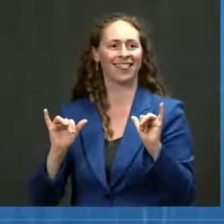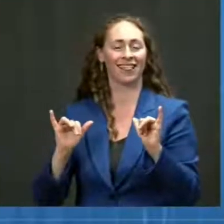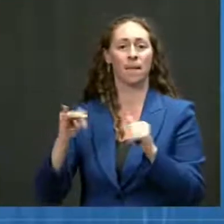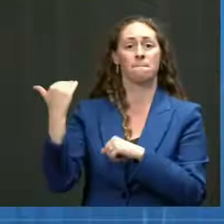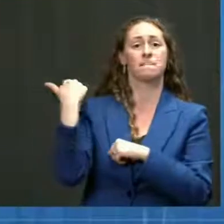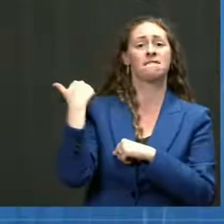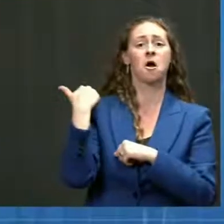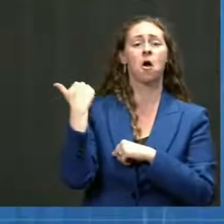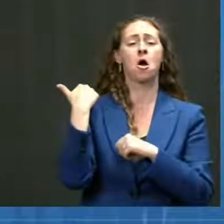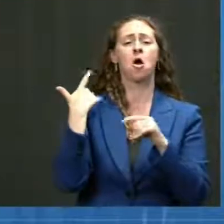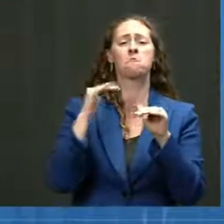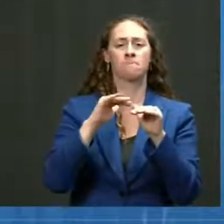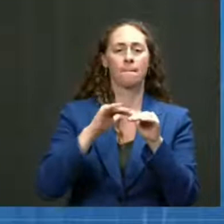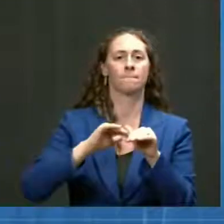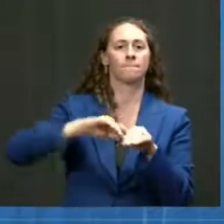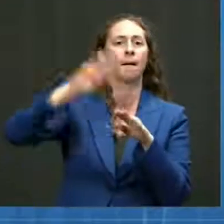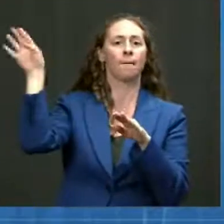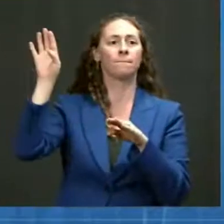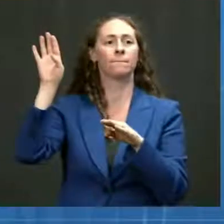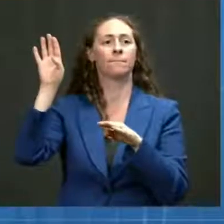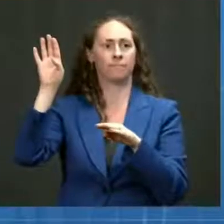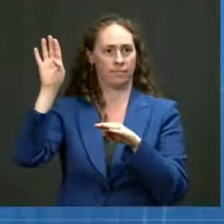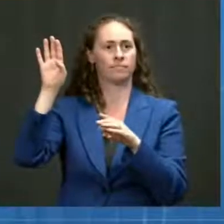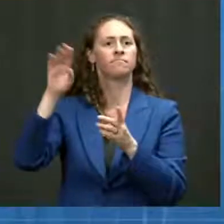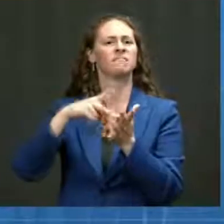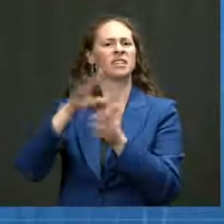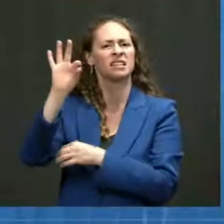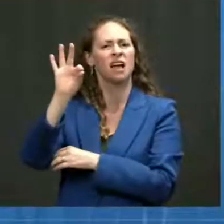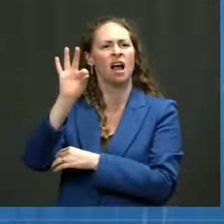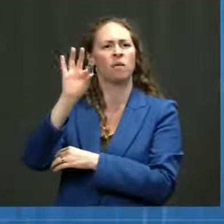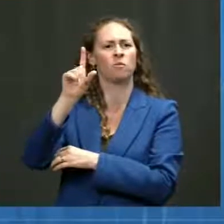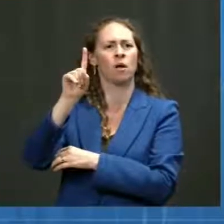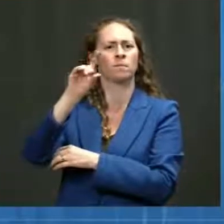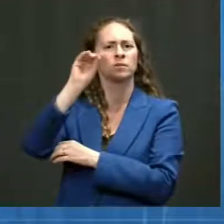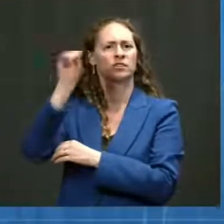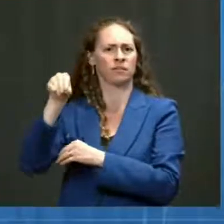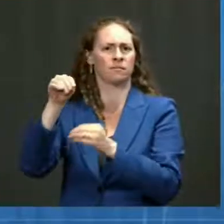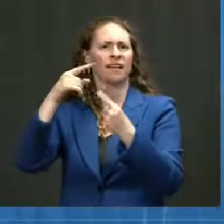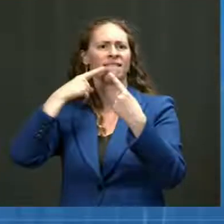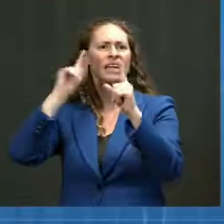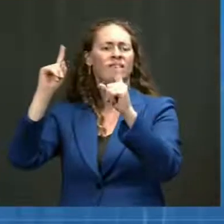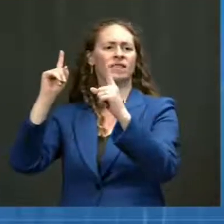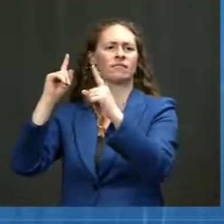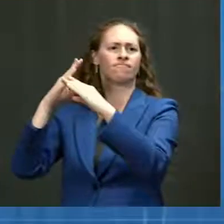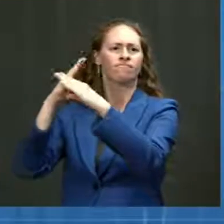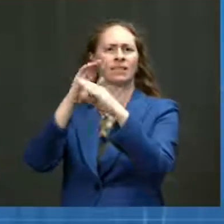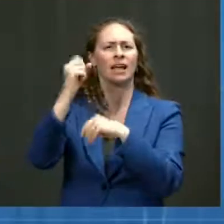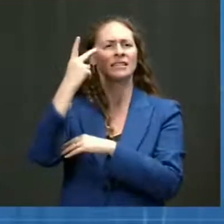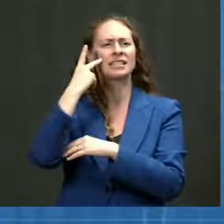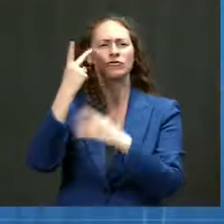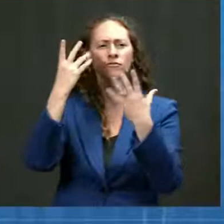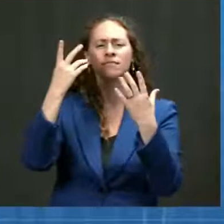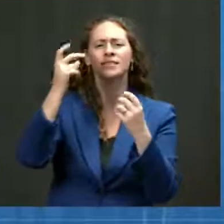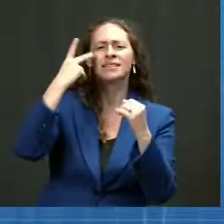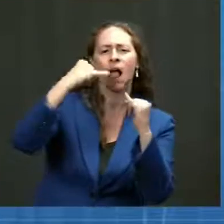WHICH GOES UP FROM THE VERTICAL RED LINE THAT GIVES YOU THE